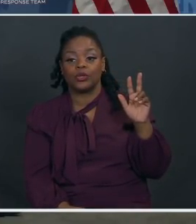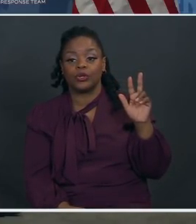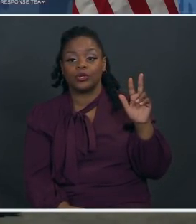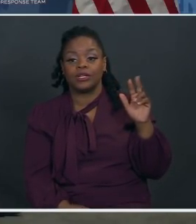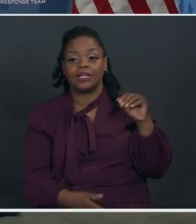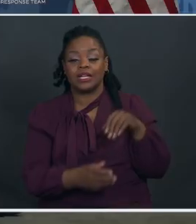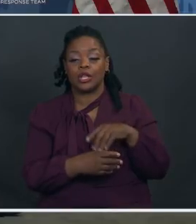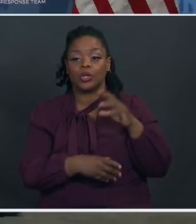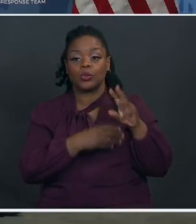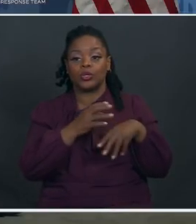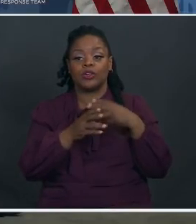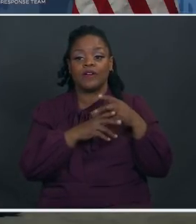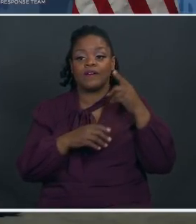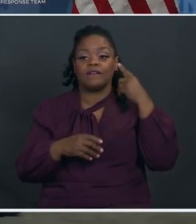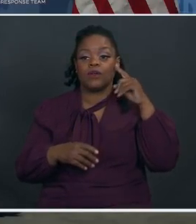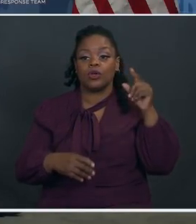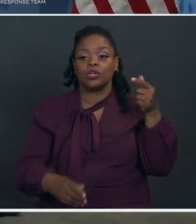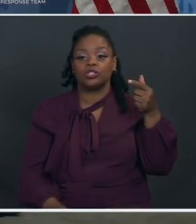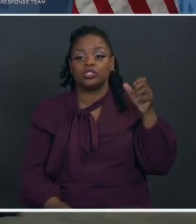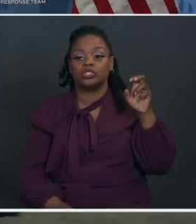so it's essential that part of the American Rescue Plan